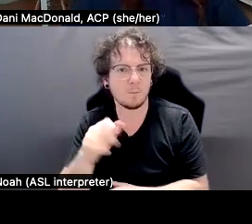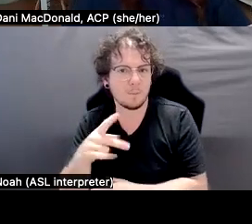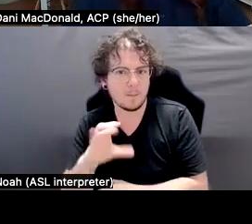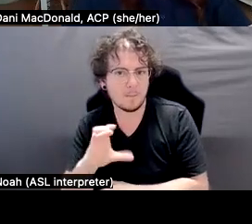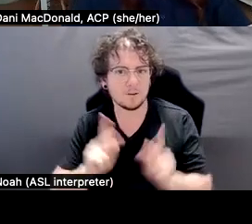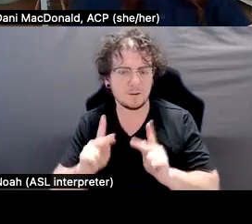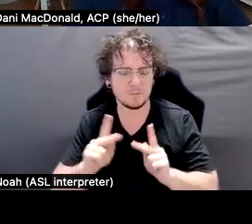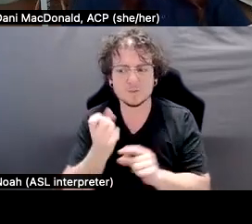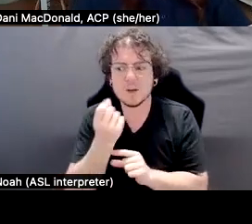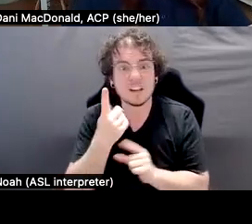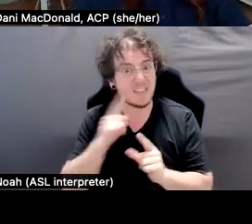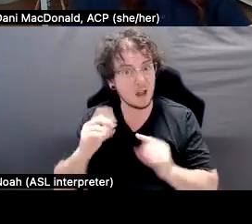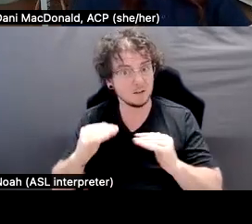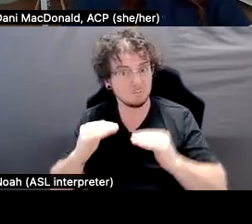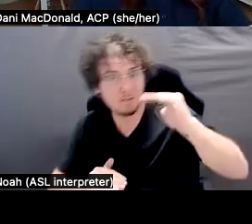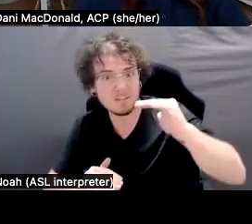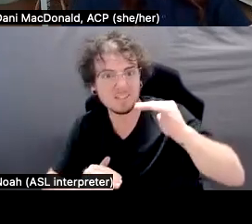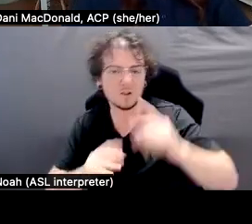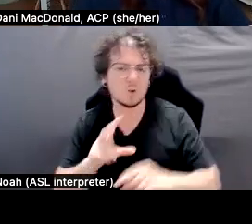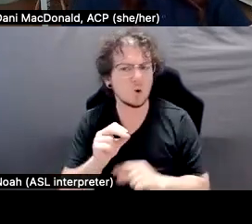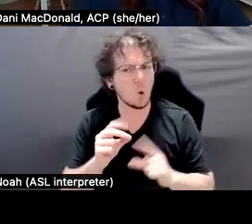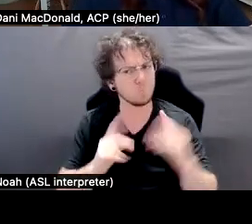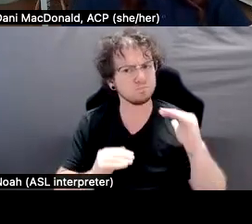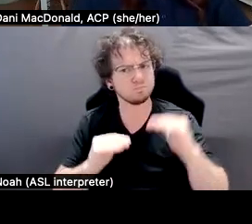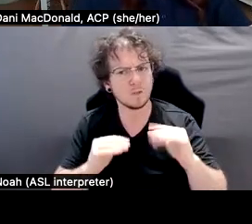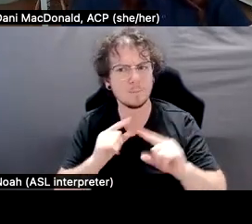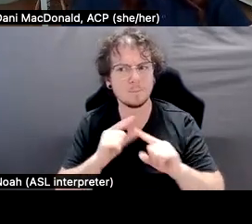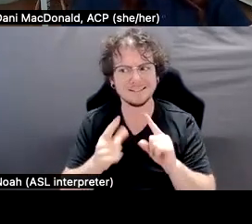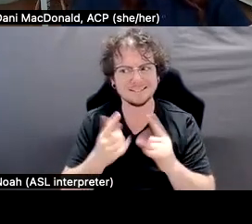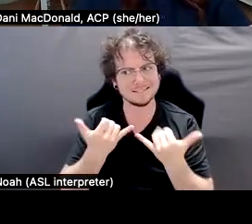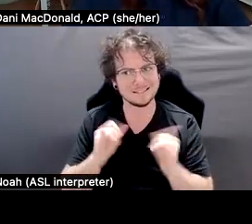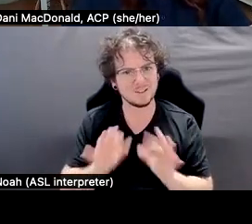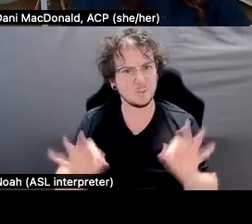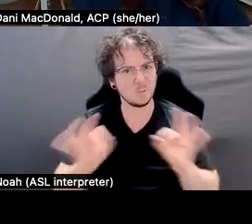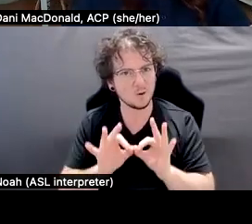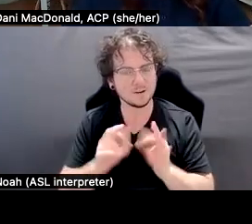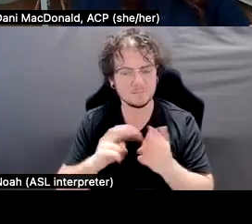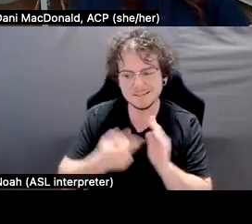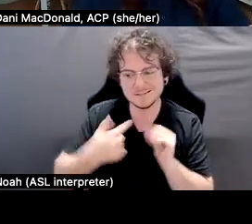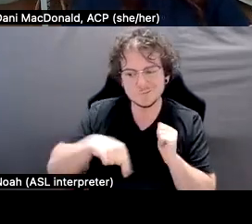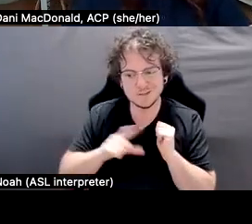significant. And I think it demands further attention from us at ACP, from publishers,